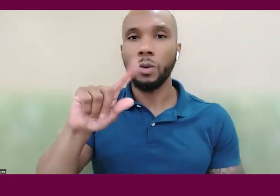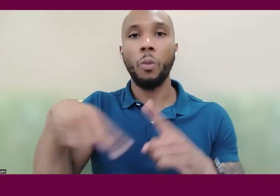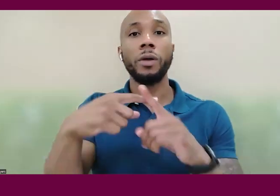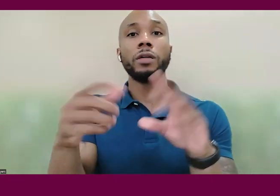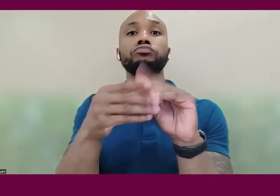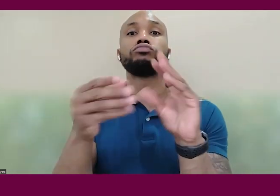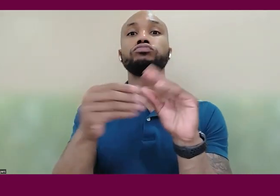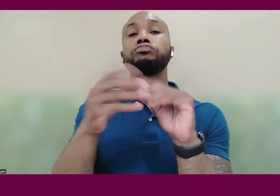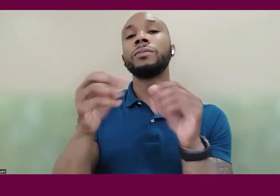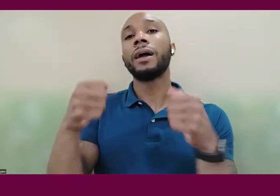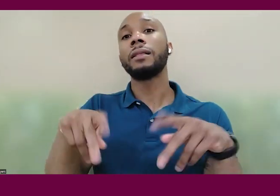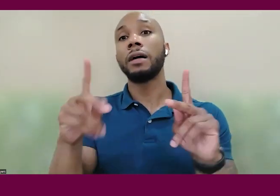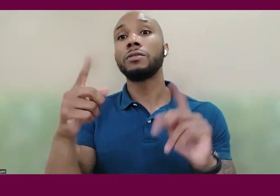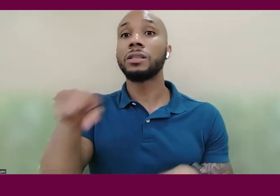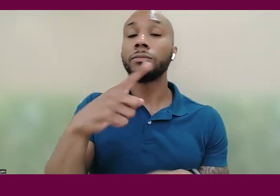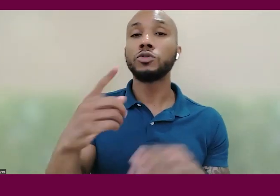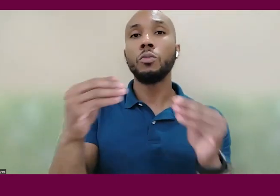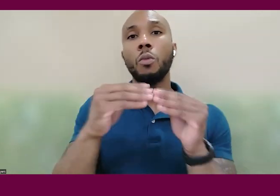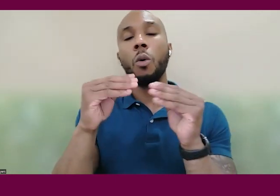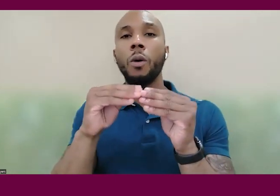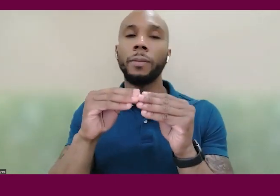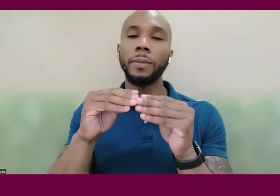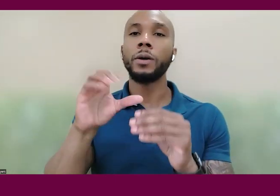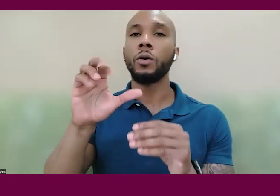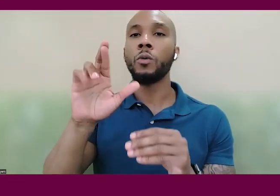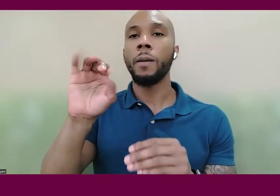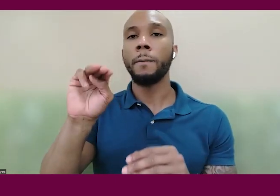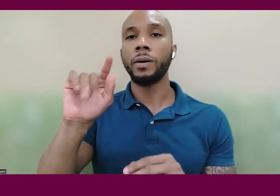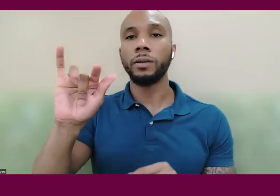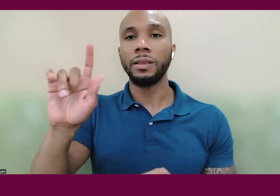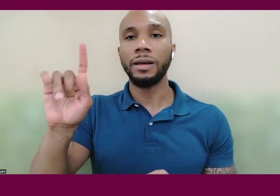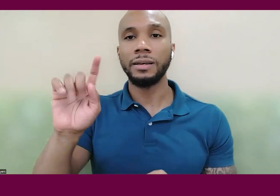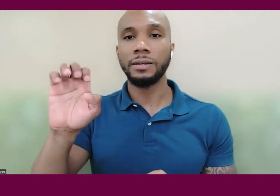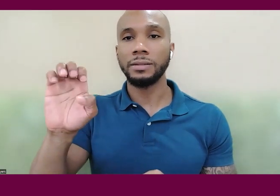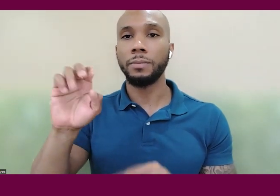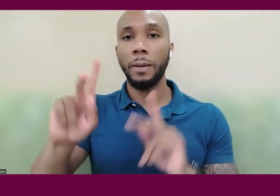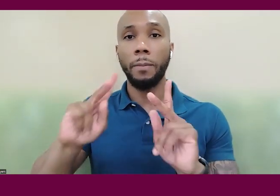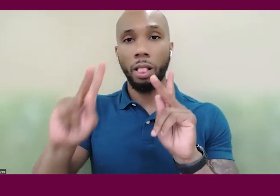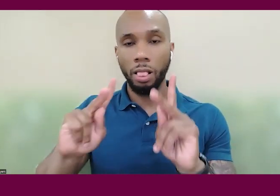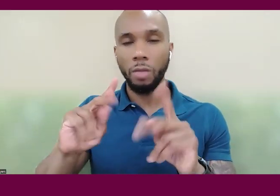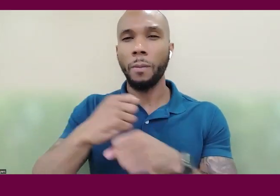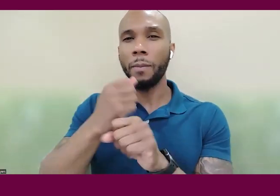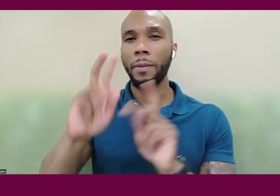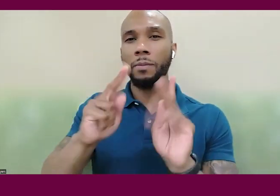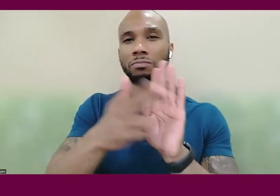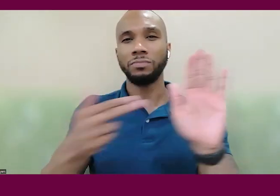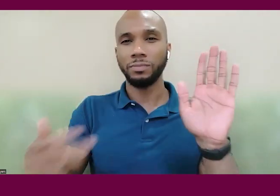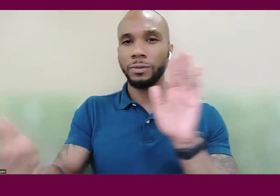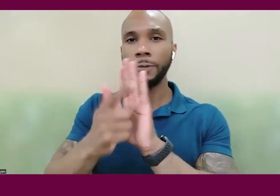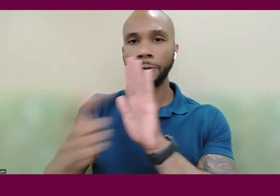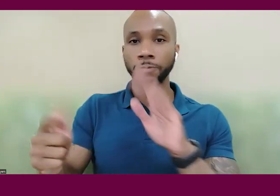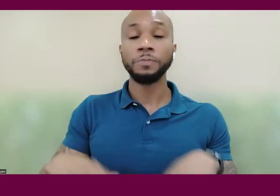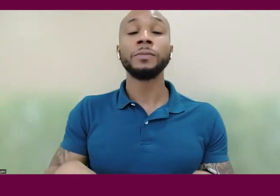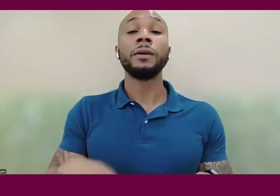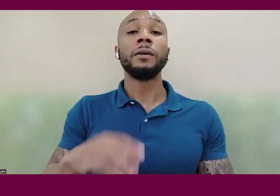That allows them to more be able to criminalize people. Ashley Inkumsah: The media has so much power in influencing